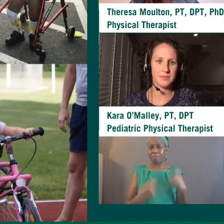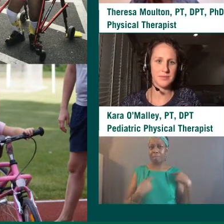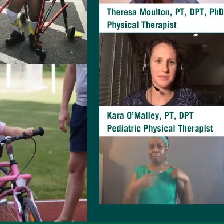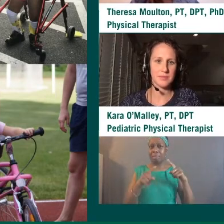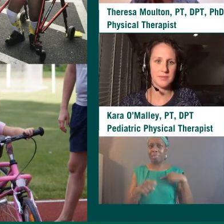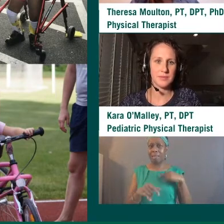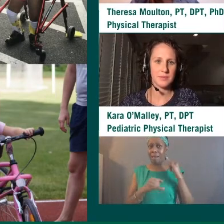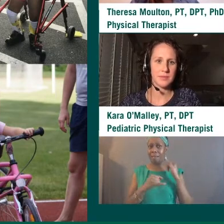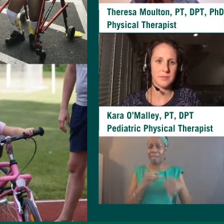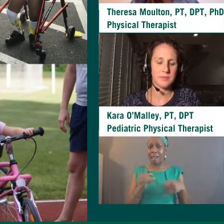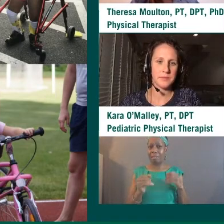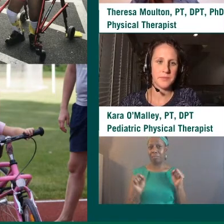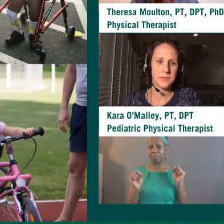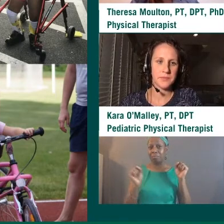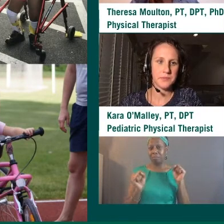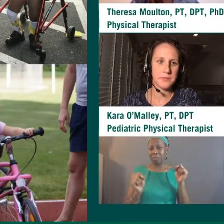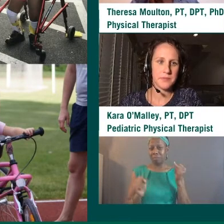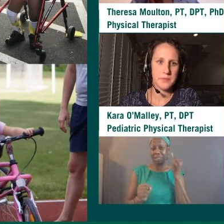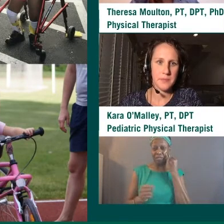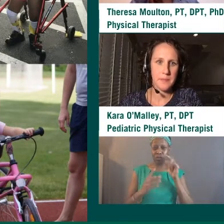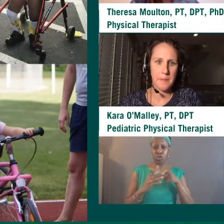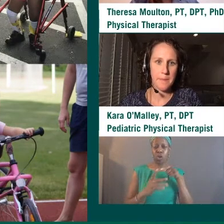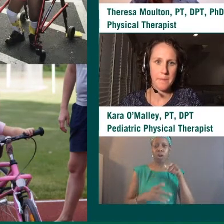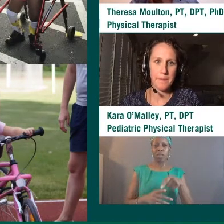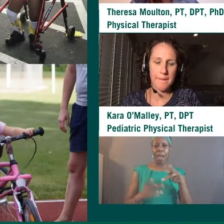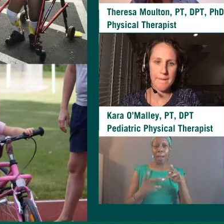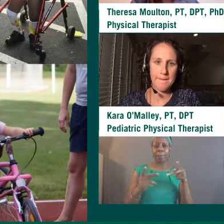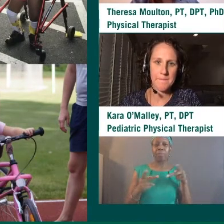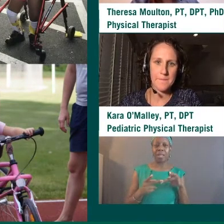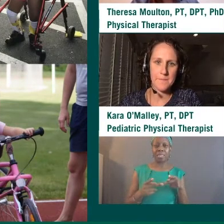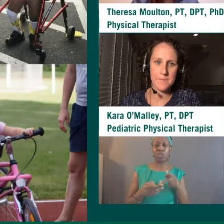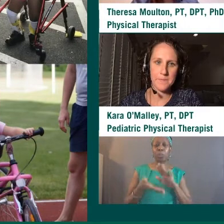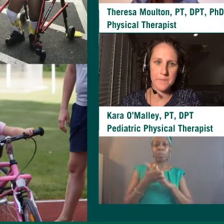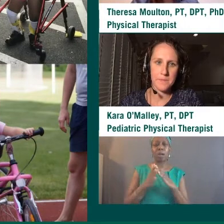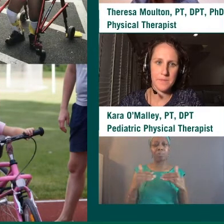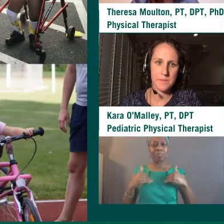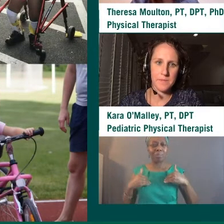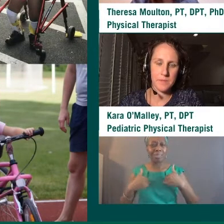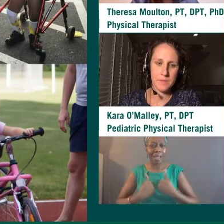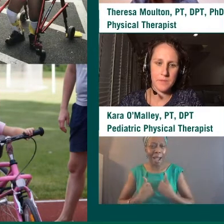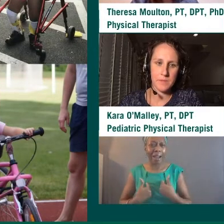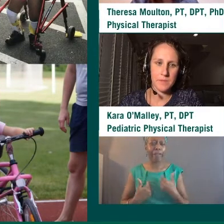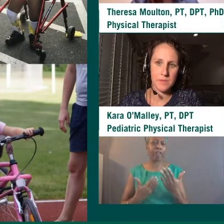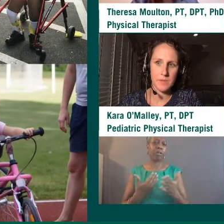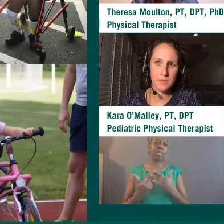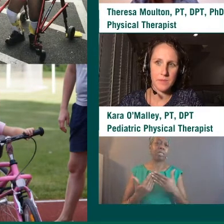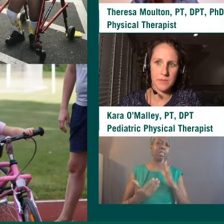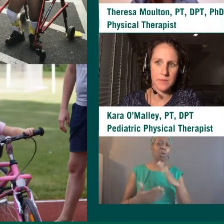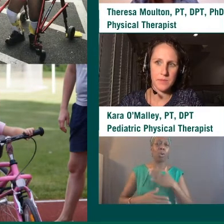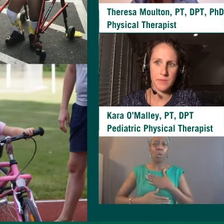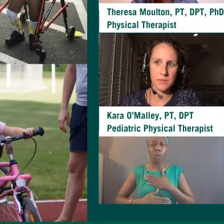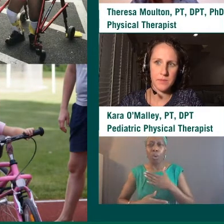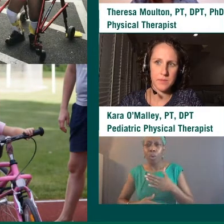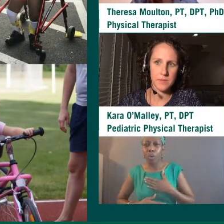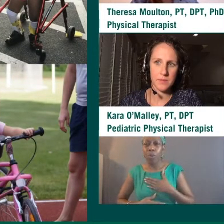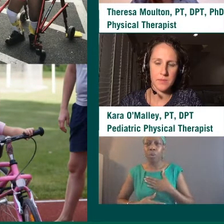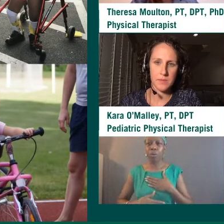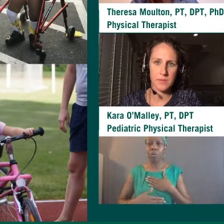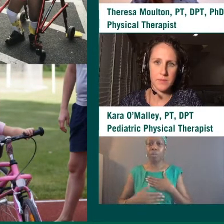If you're starting from that place where you get tired pretty easily or you get out of breath pretty easily, we don't start with 60 minutes right away.